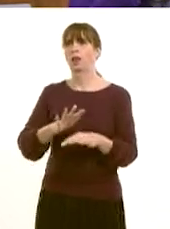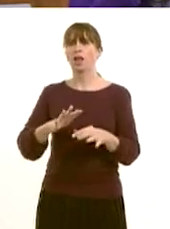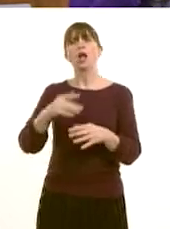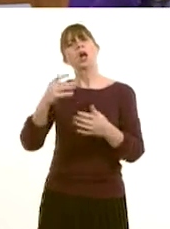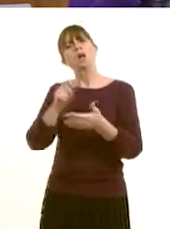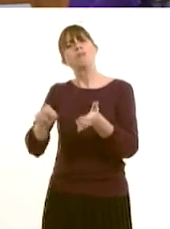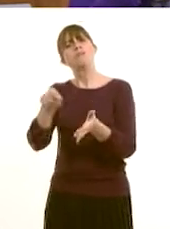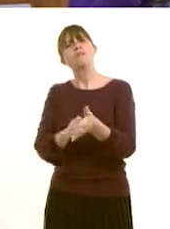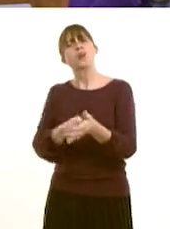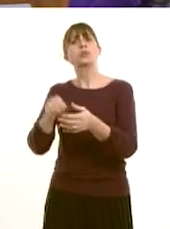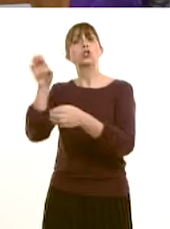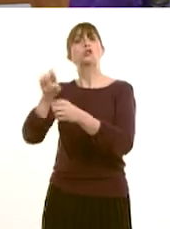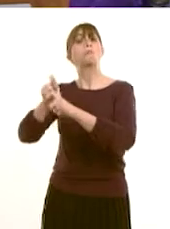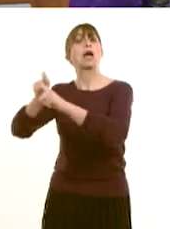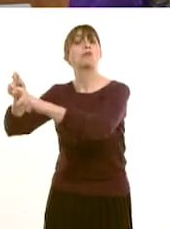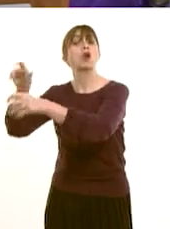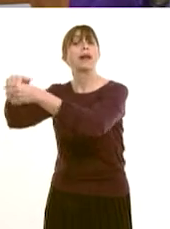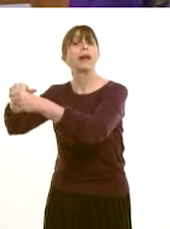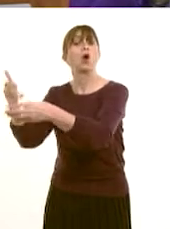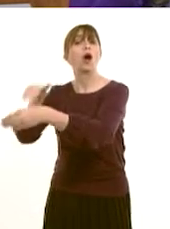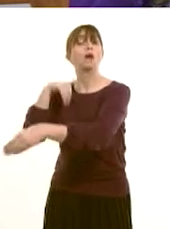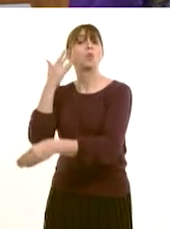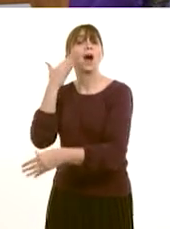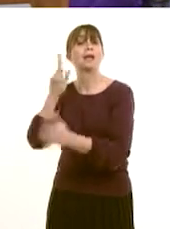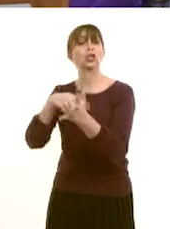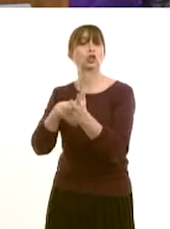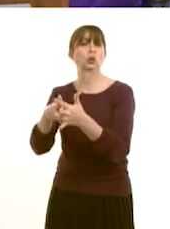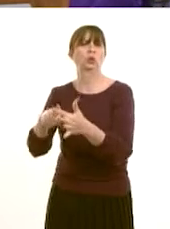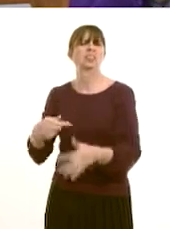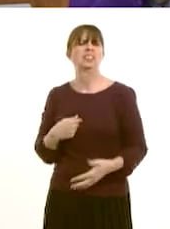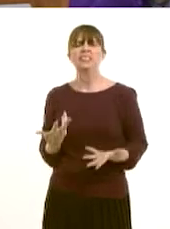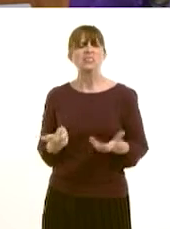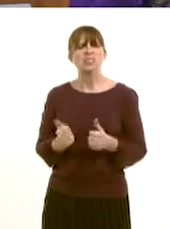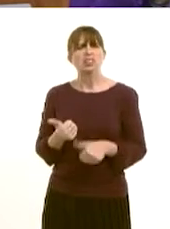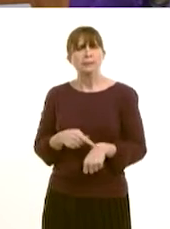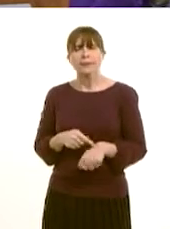in the Chamber, either, but the reality is that if you have access to a market of 500